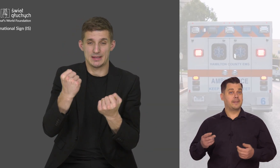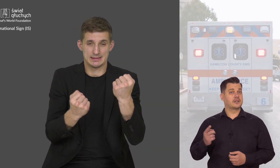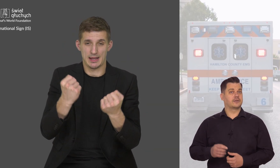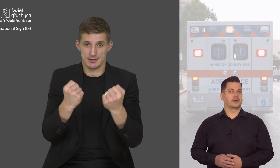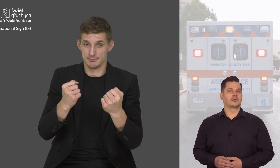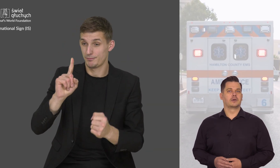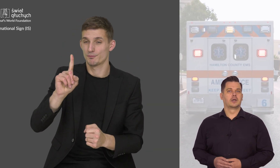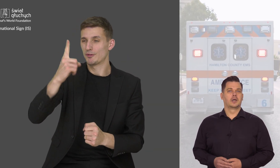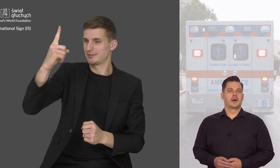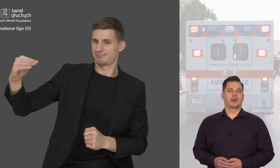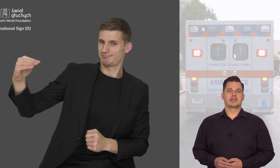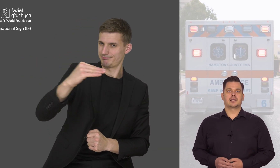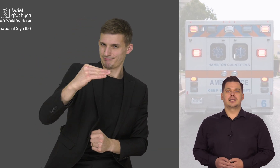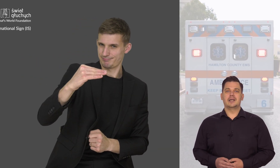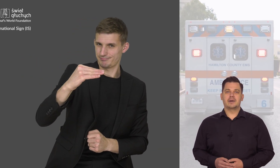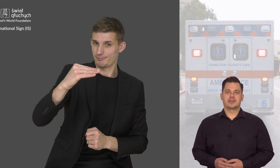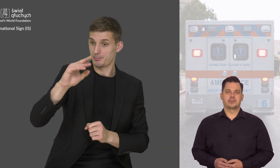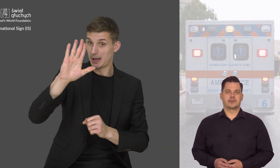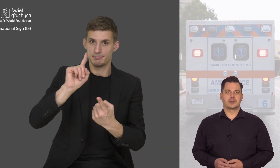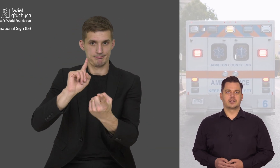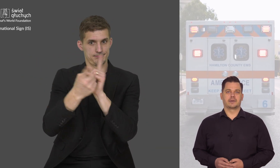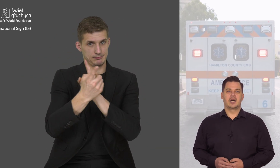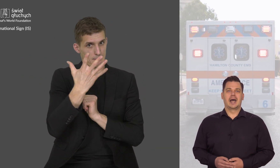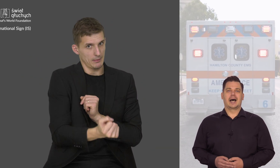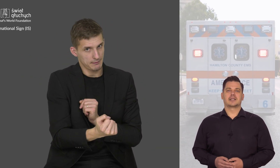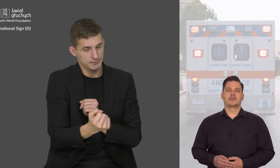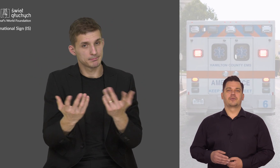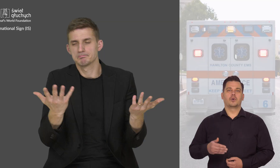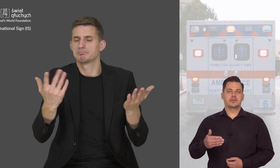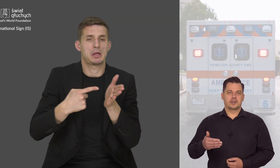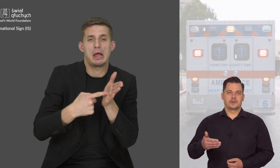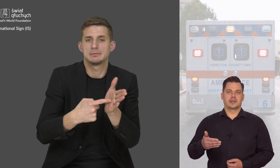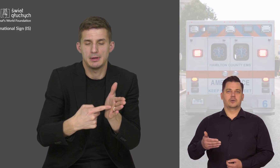Sometimes, an emergency vehicle has its lights on, but no siren.